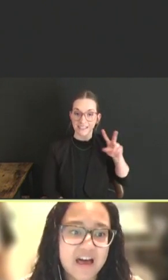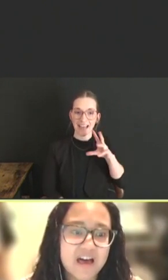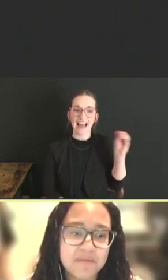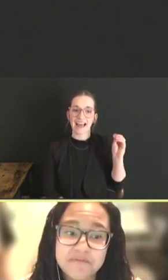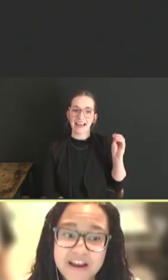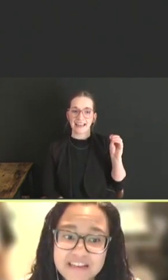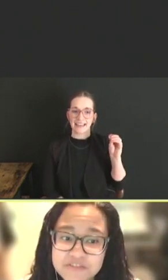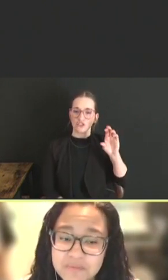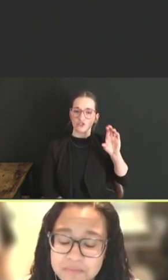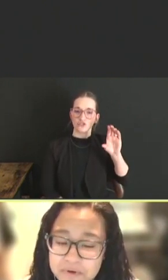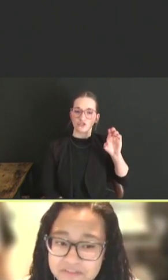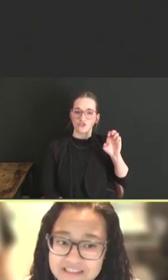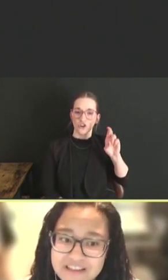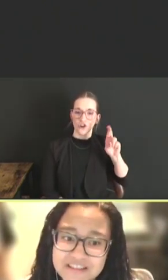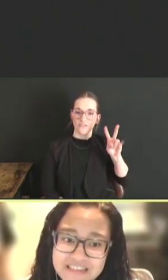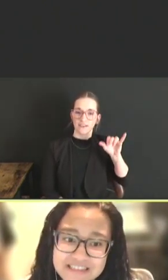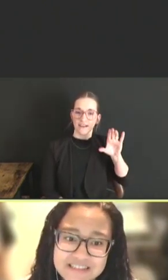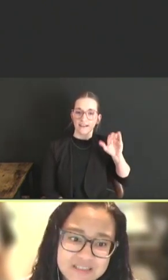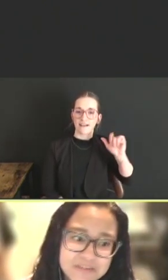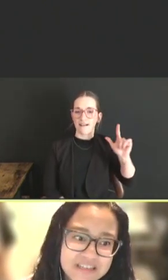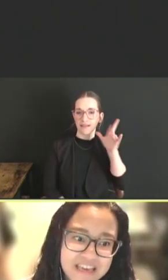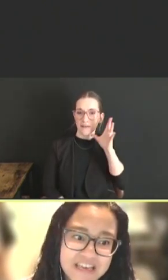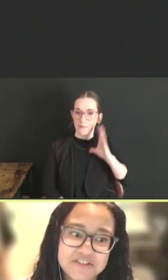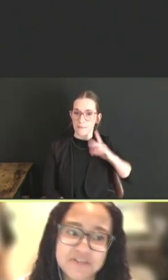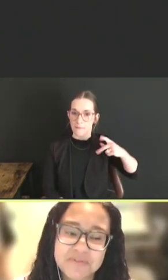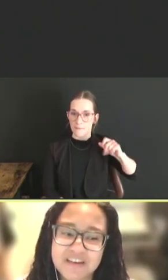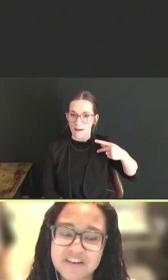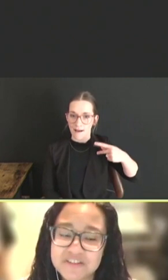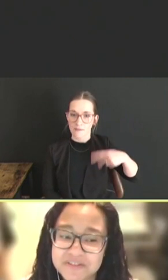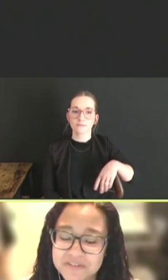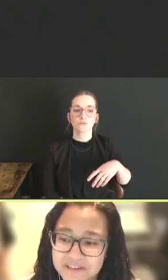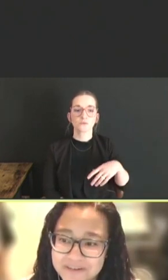But findings from our previous health needs assessment again show that a concerning